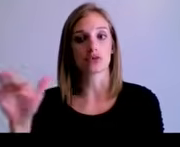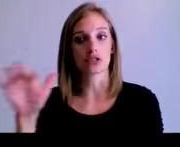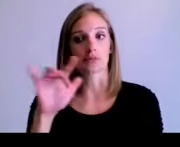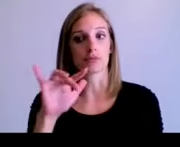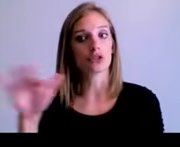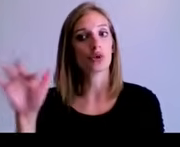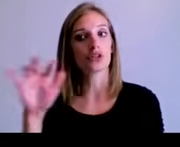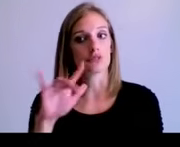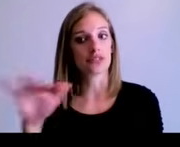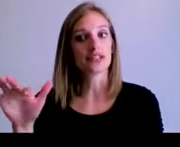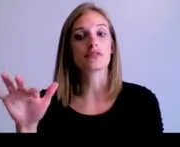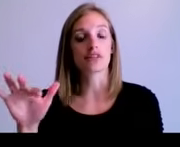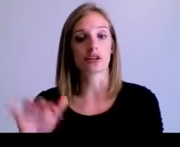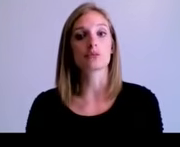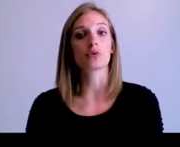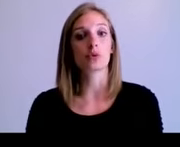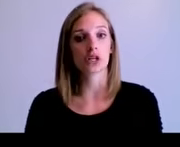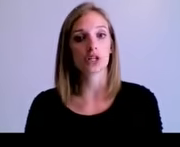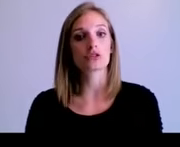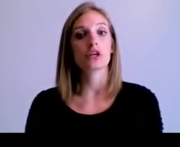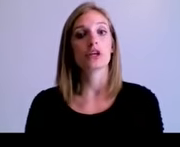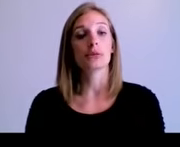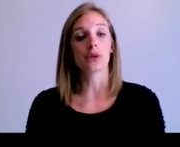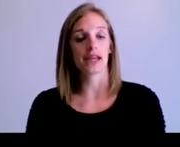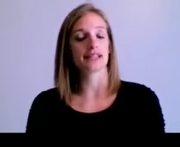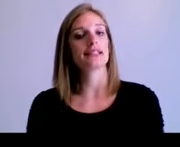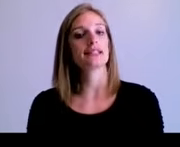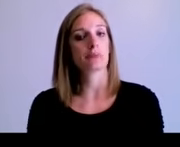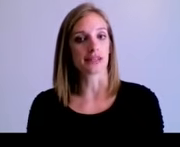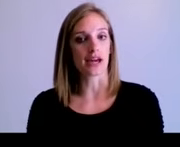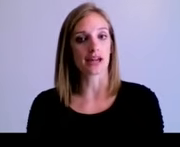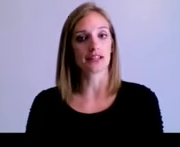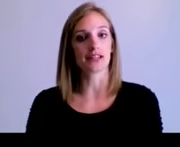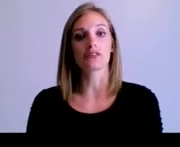sometimes you will see fingerspelled words but you can anticipate that like if you're